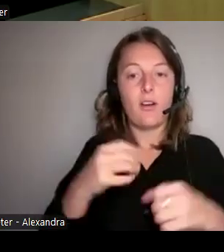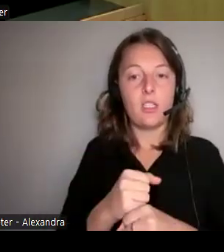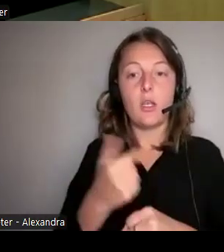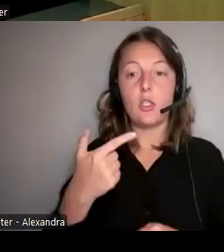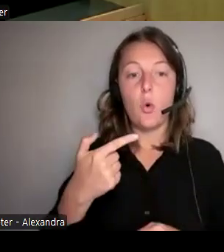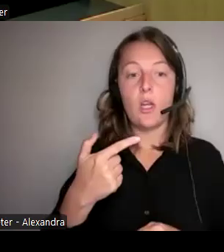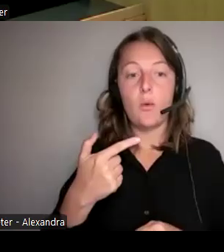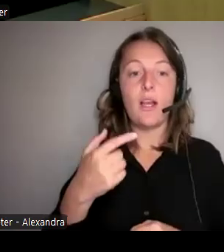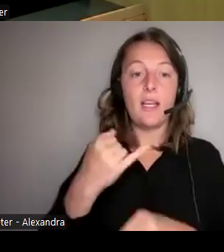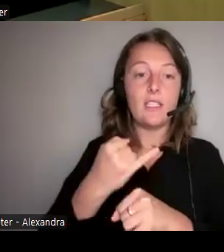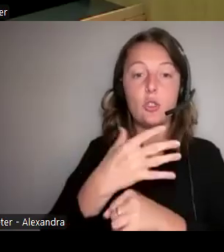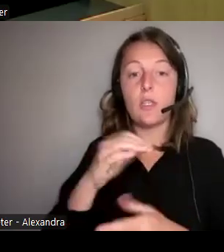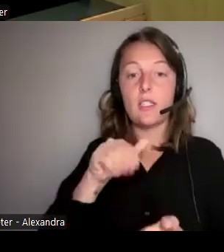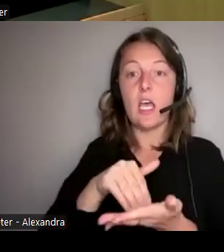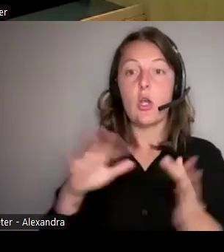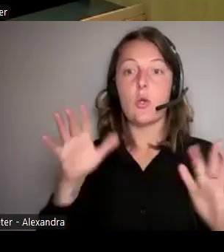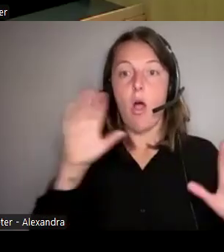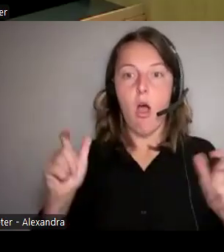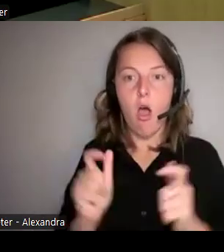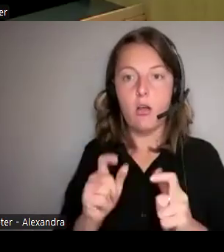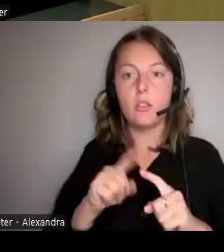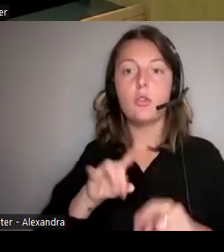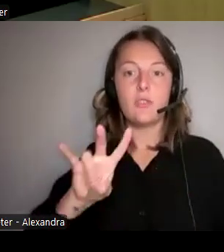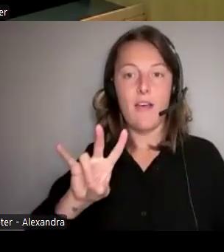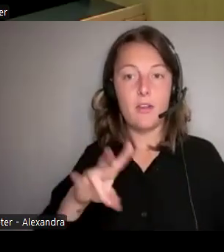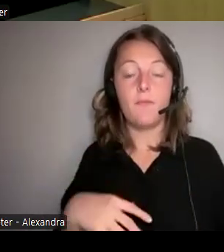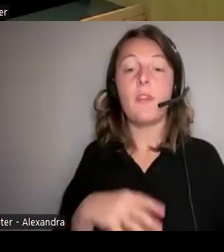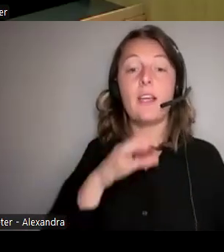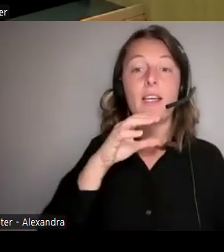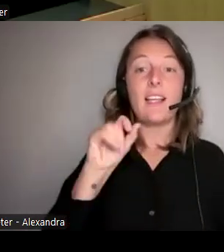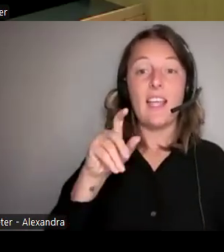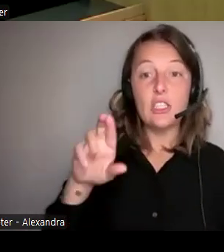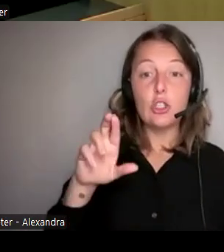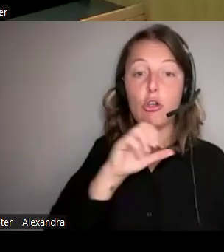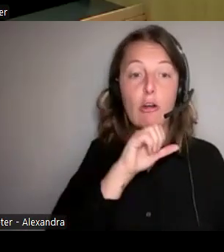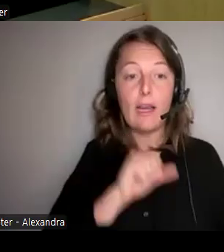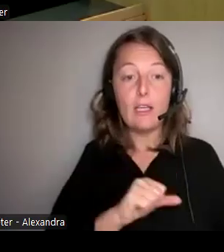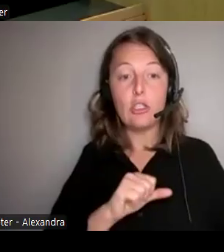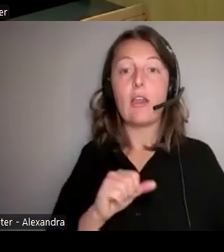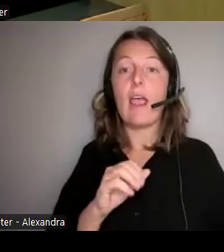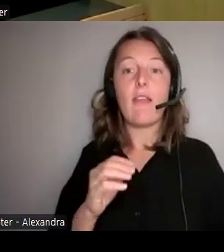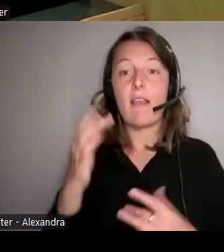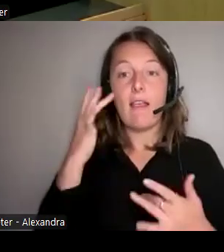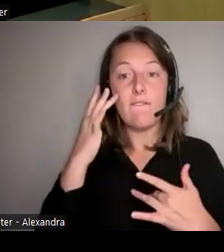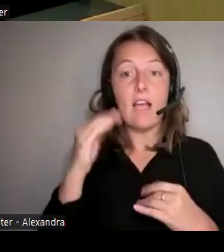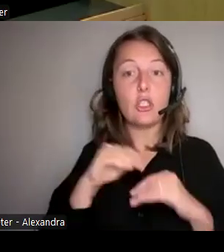offices into seven um with cancer aging and uh and infectious disease staying whole. However,